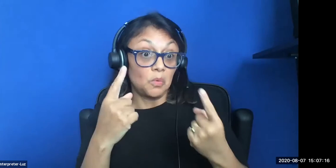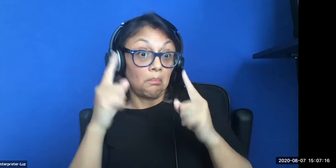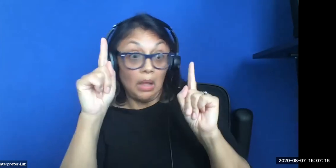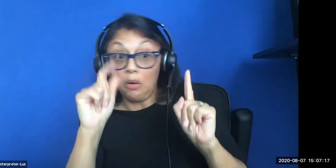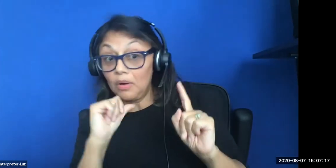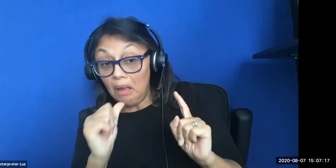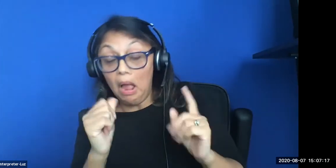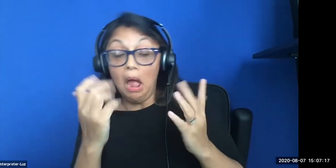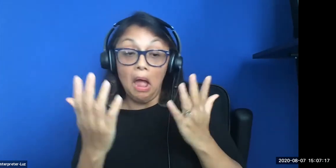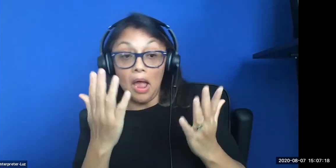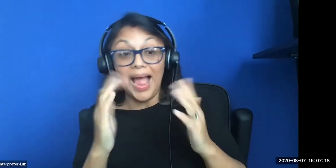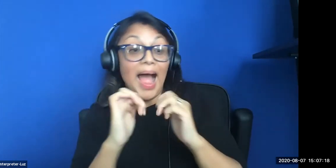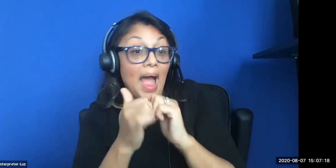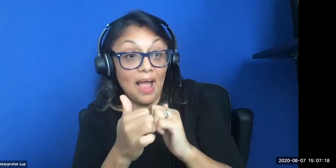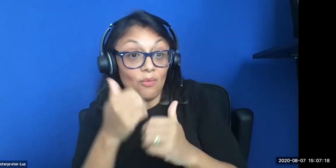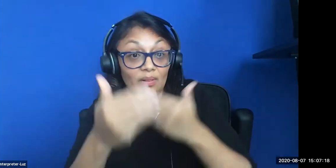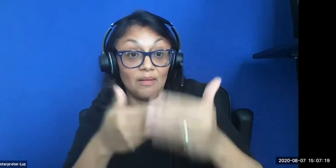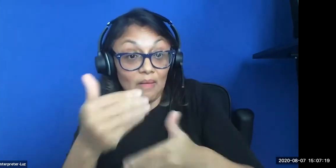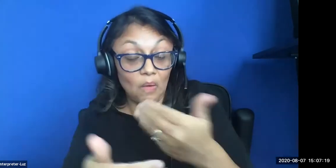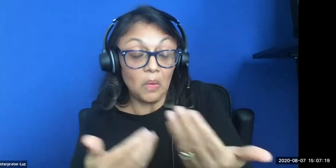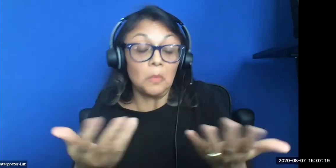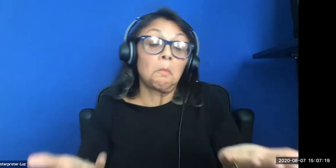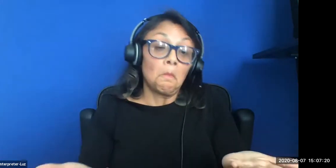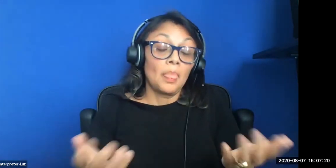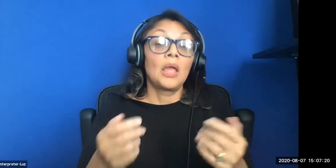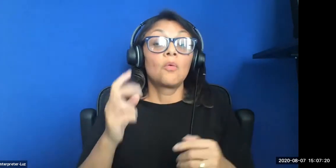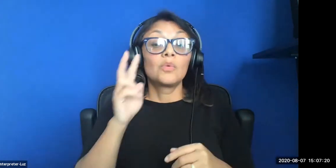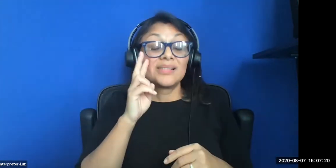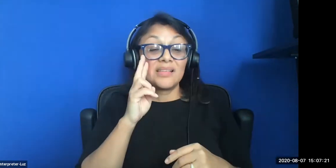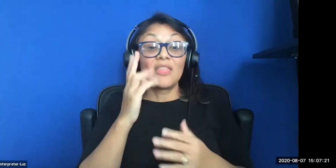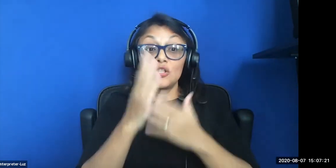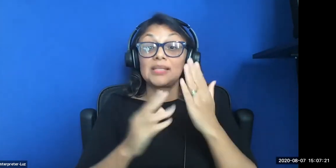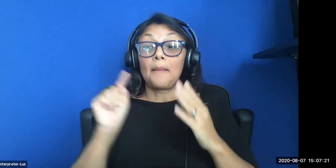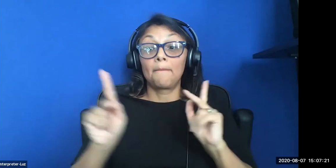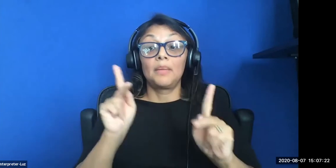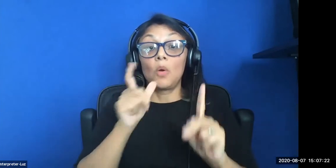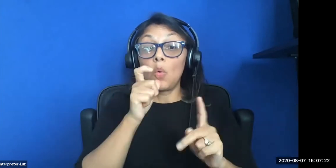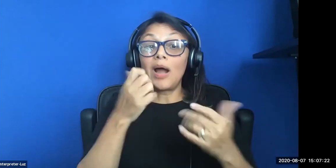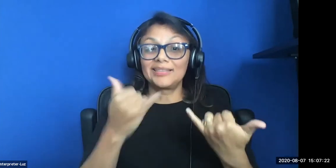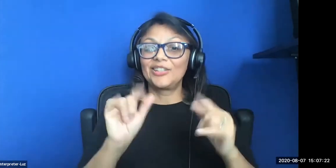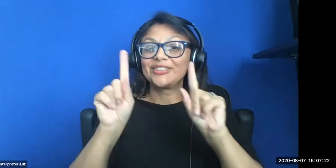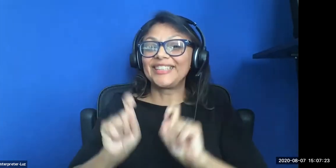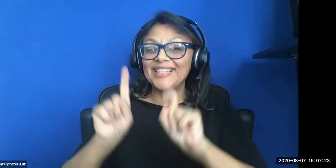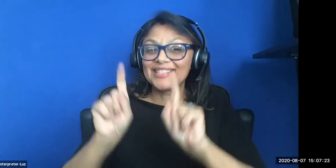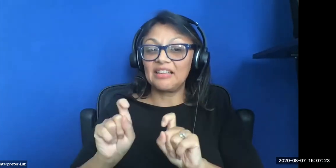Channelle Charest: You know, we have amazing folks that are kind of testing the waters as well. And so if you'd like to be connected with our educational component